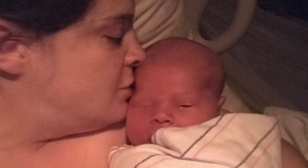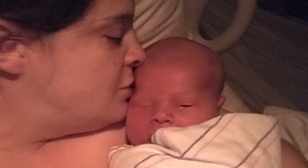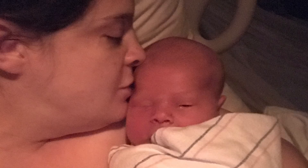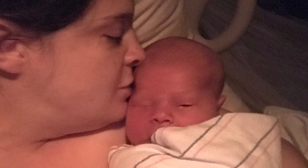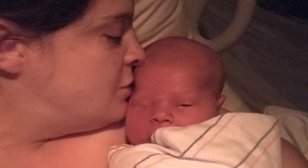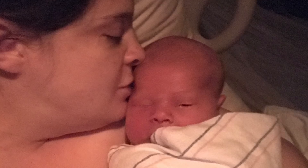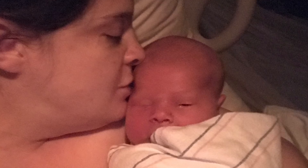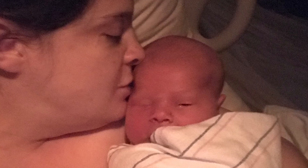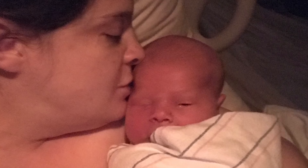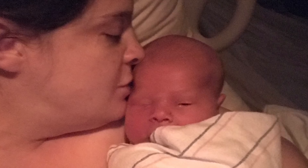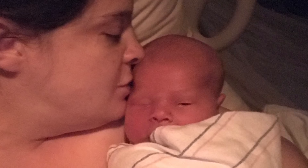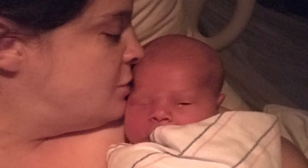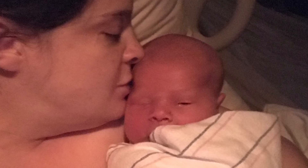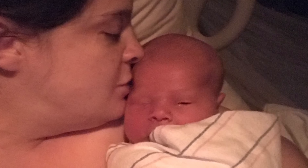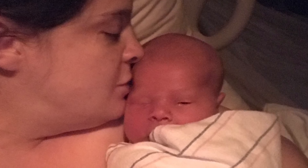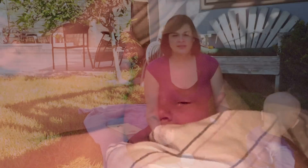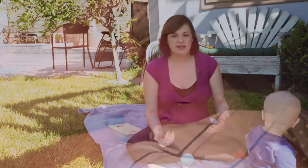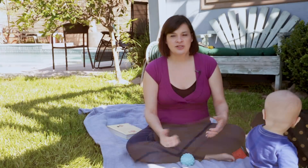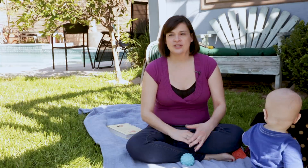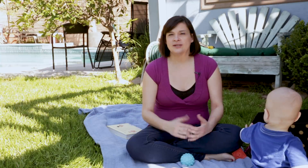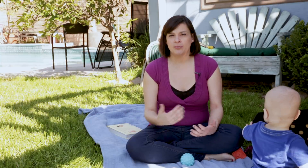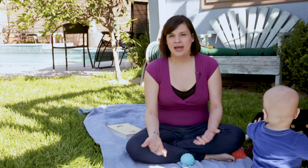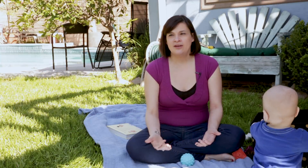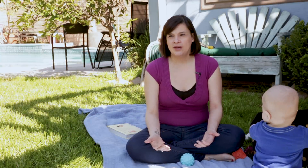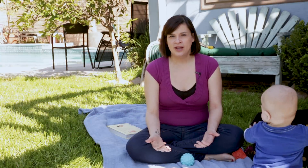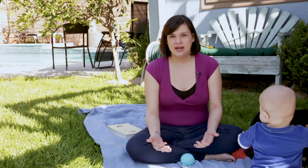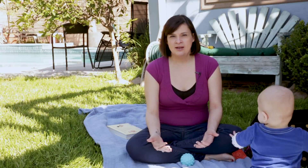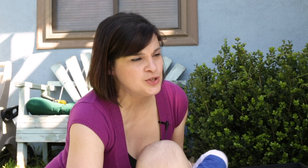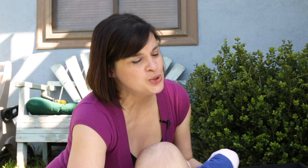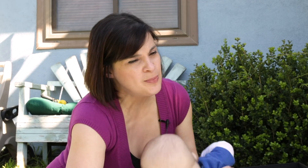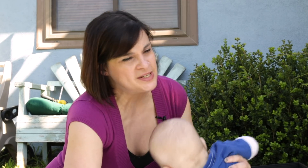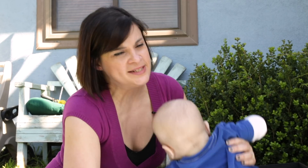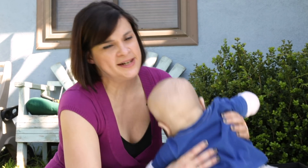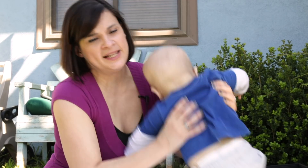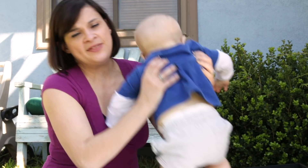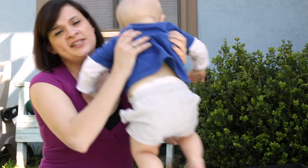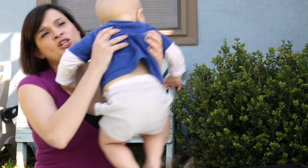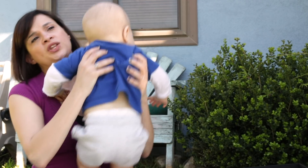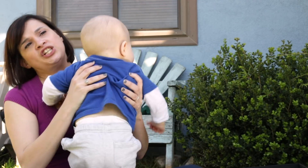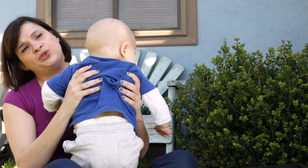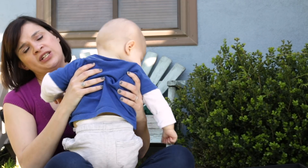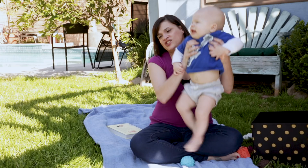and then immediately tried to sell us a certain brand of hearing aid. She sorta presented it as this is the only solution.